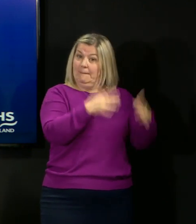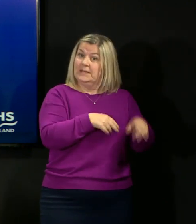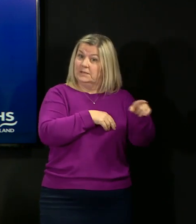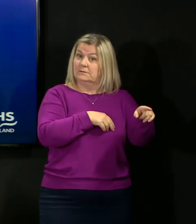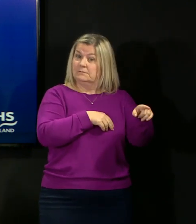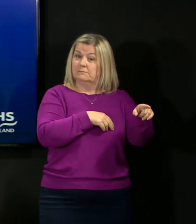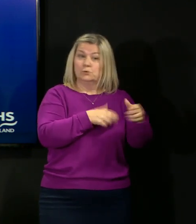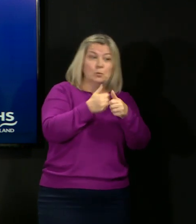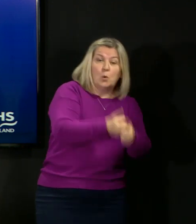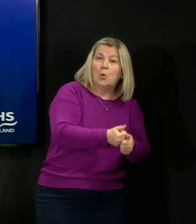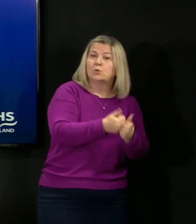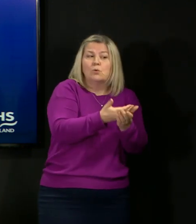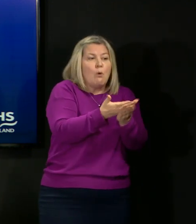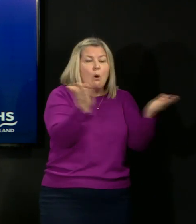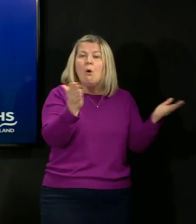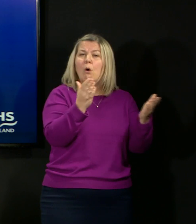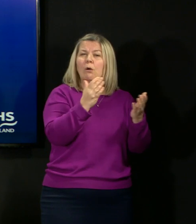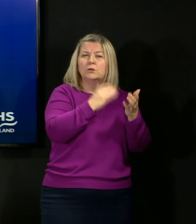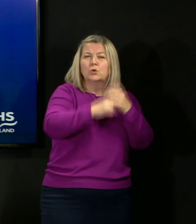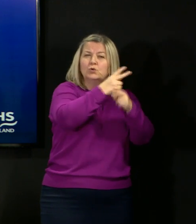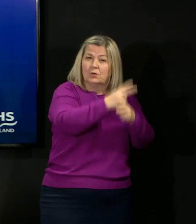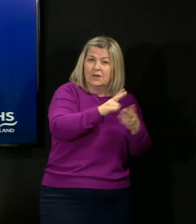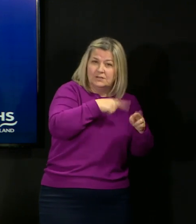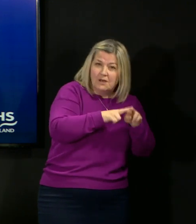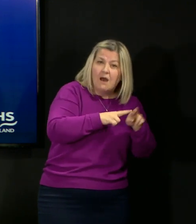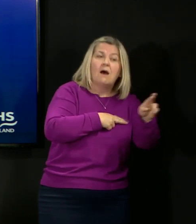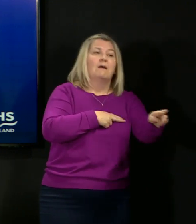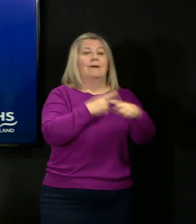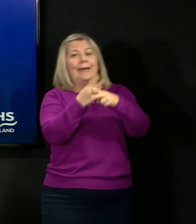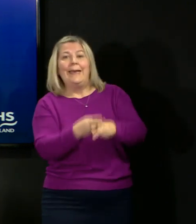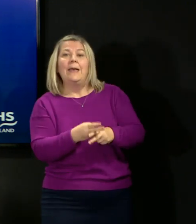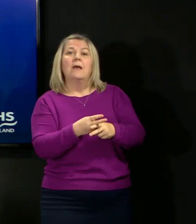staff, including those working in the care sector, in care homes, and the third